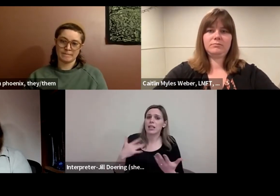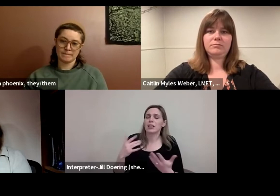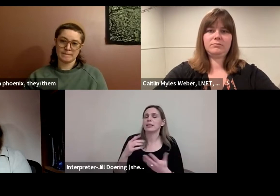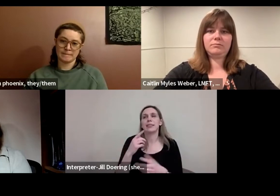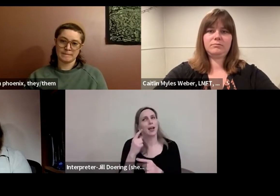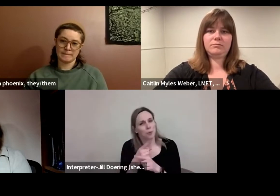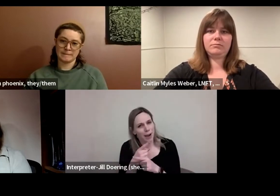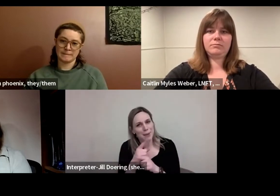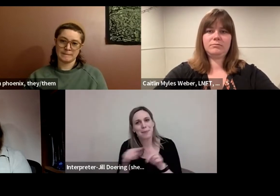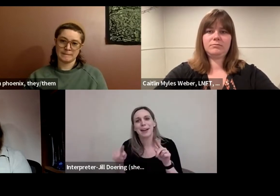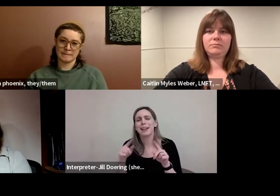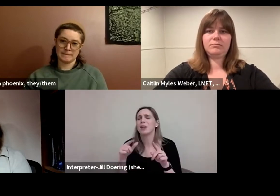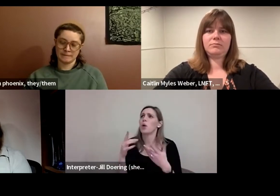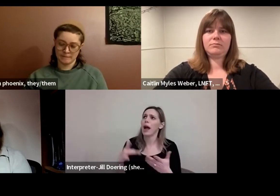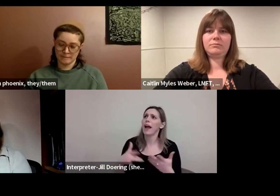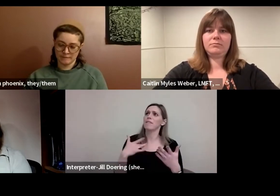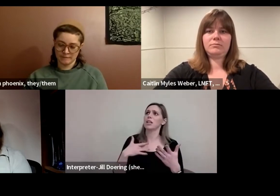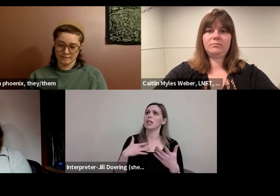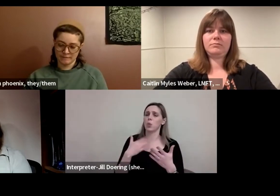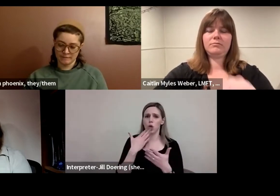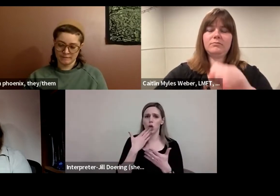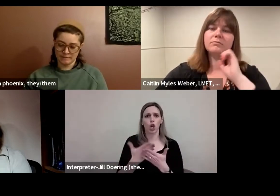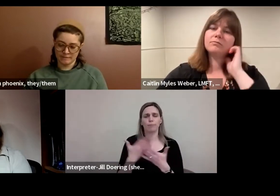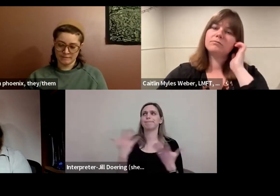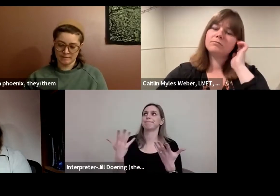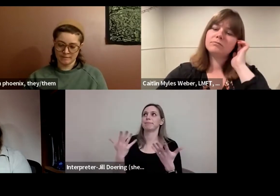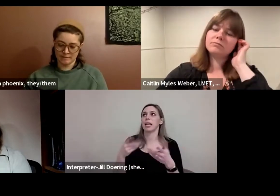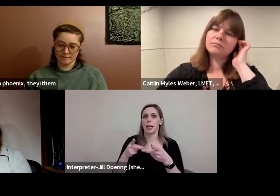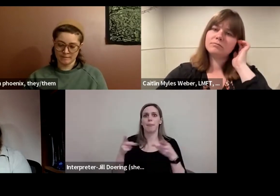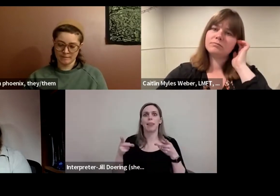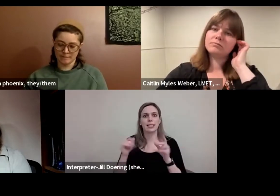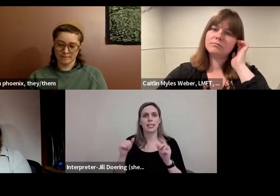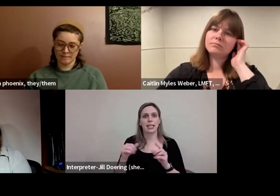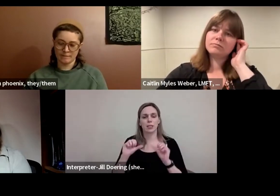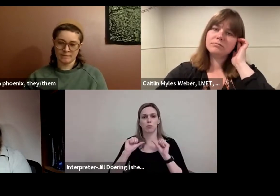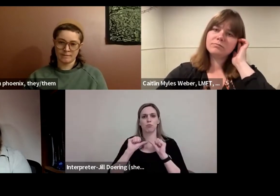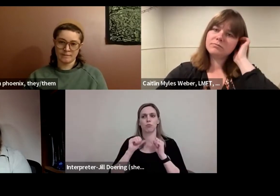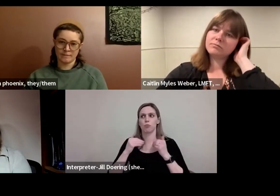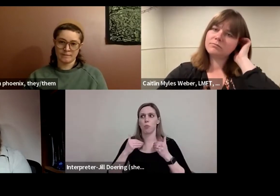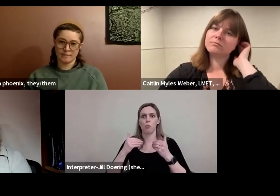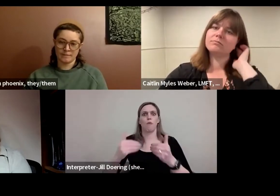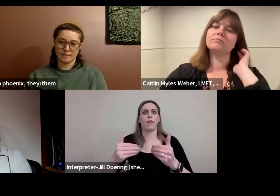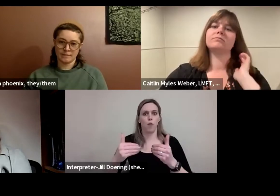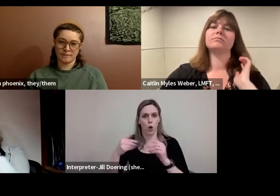but we're in a functional place, right? We are acknowledging that this behavior